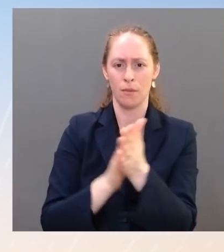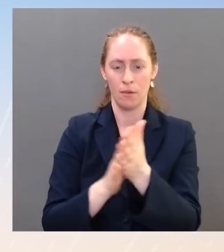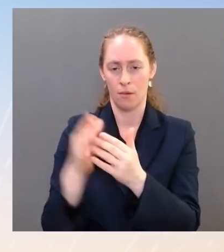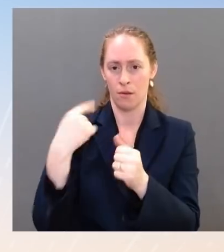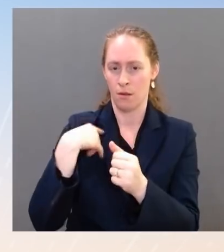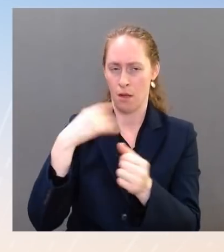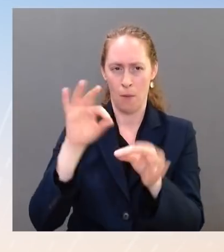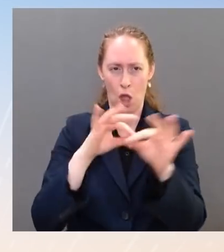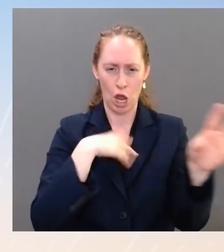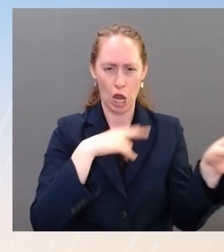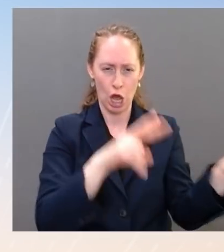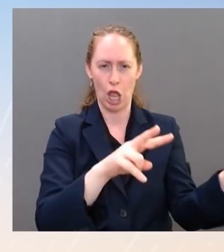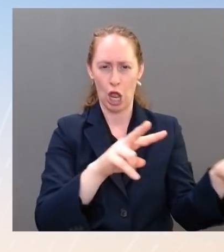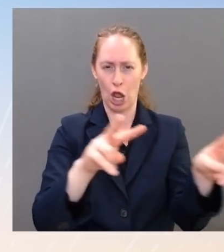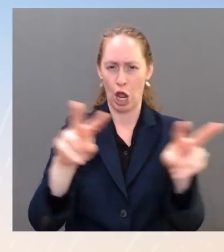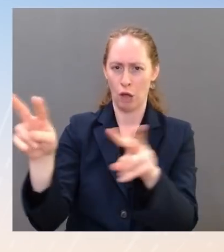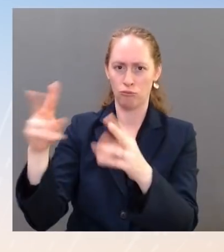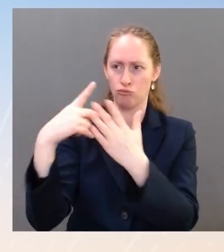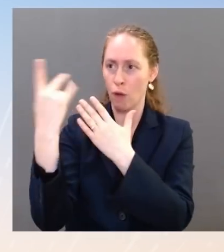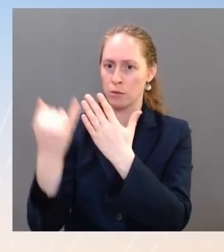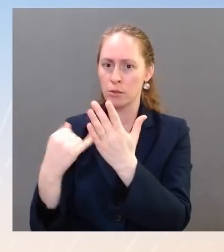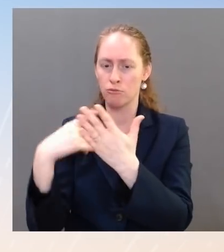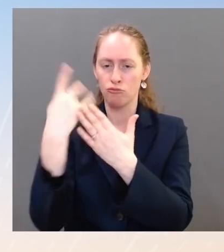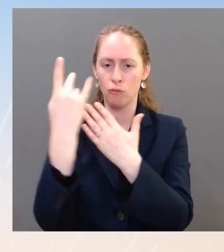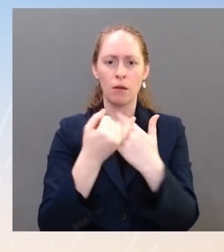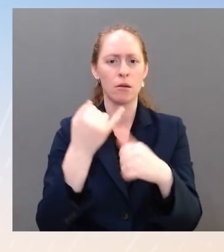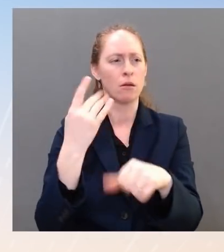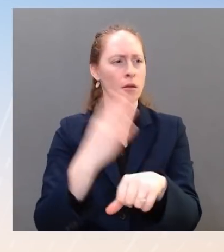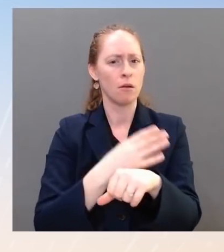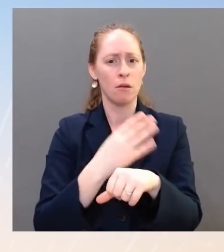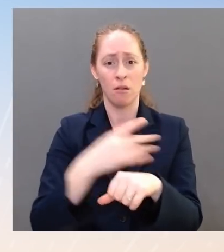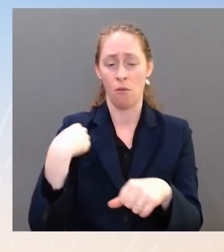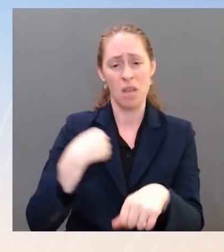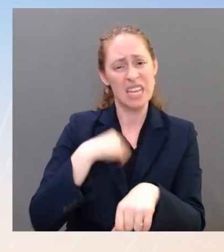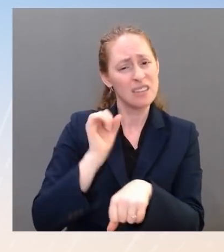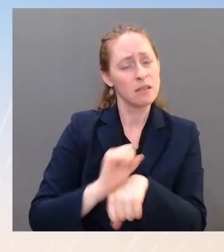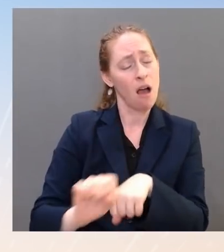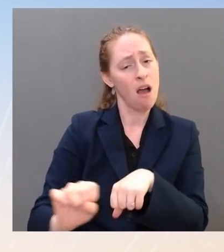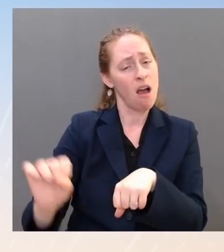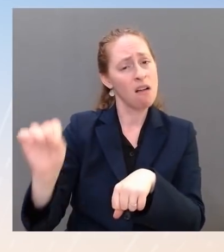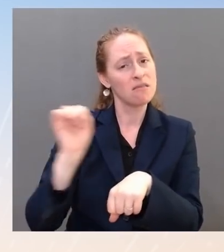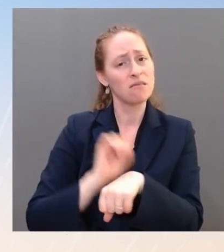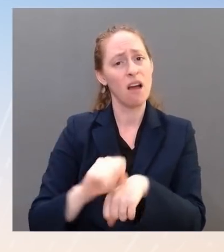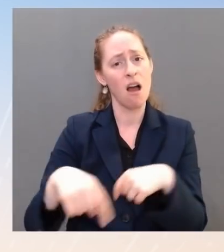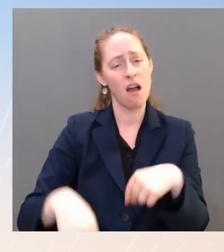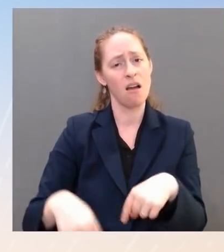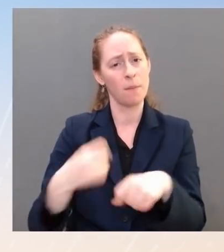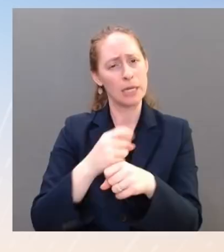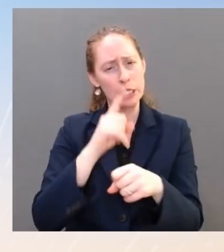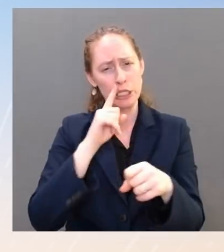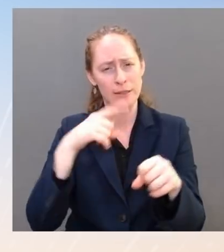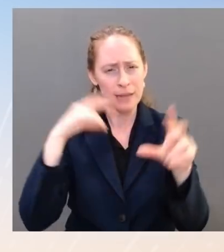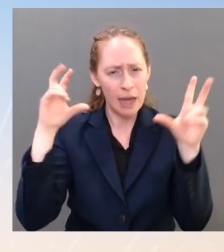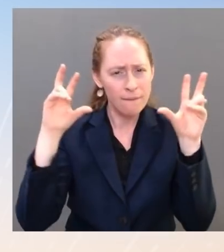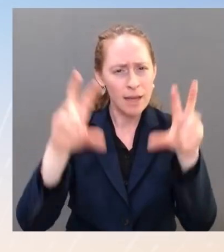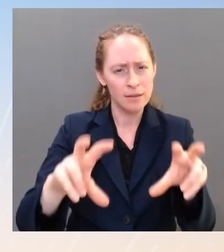So we're certainly been working hard at the Department of Labor, making sure these investments go to the right communities so we can get people into work. Mr. Landrieu: And just to add to that,